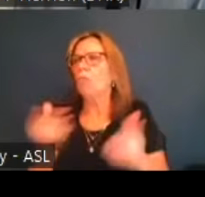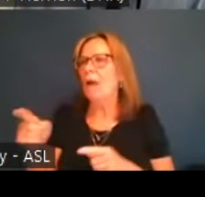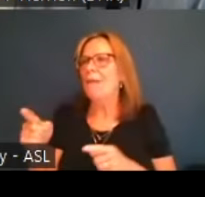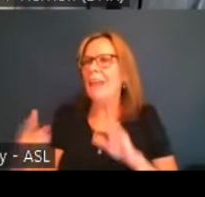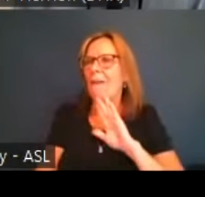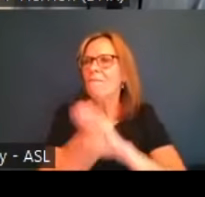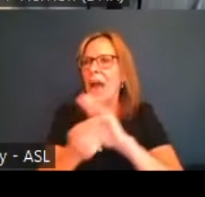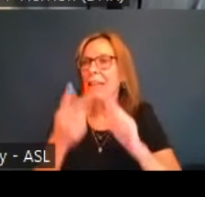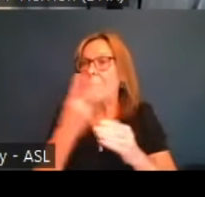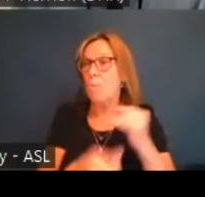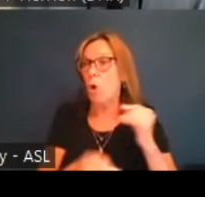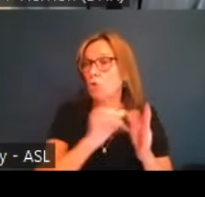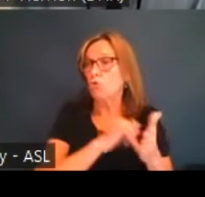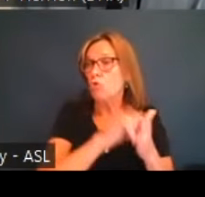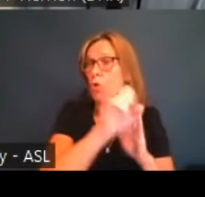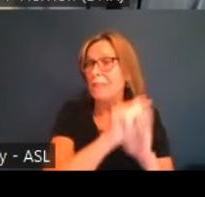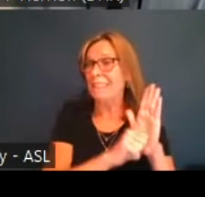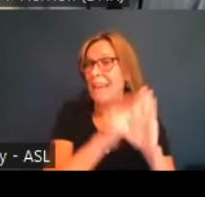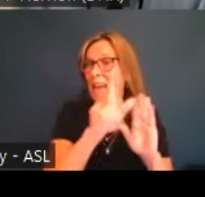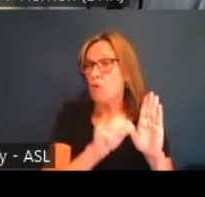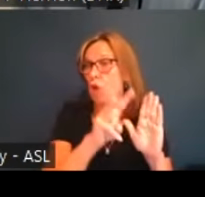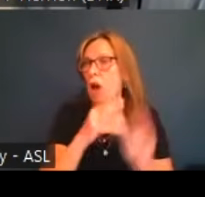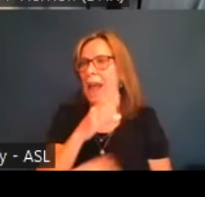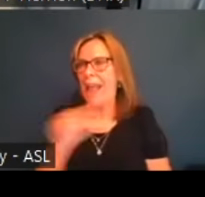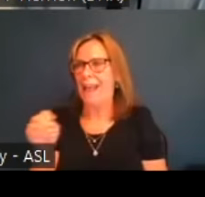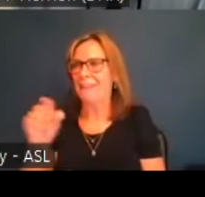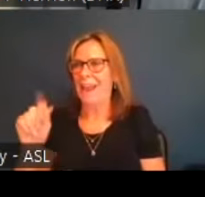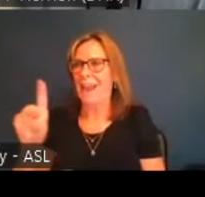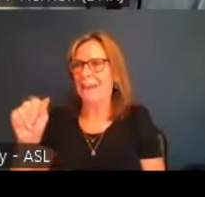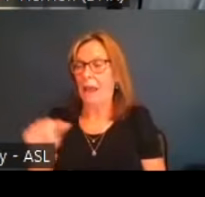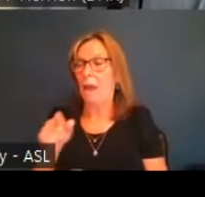extra layer of protection for people who use professionally